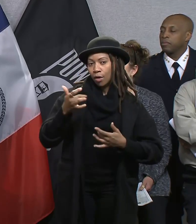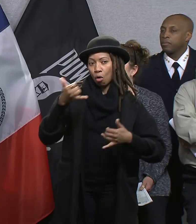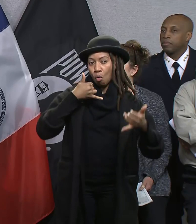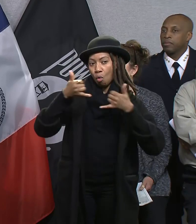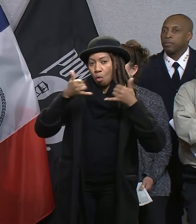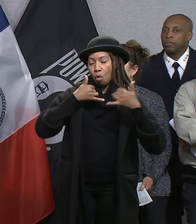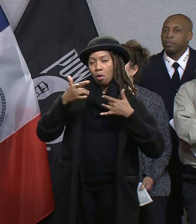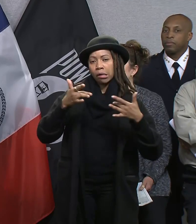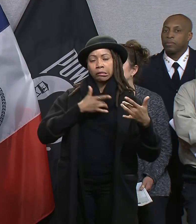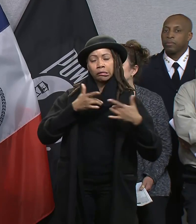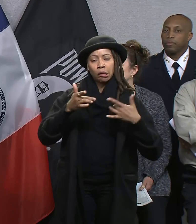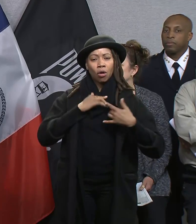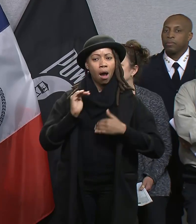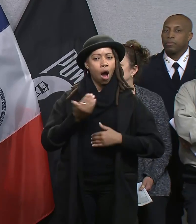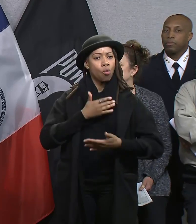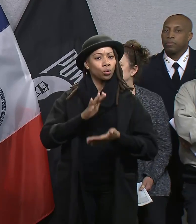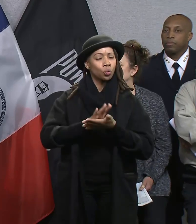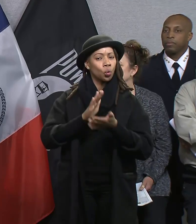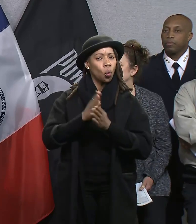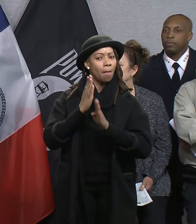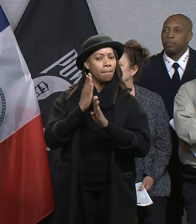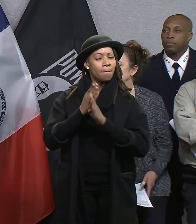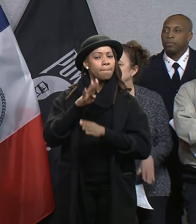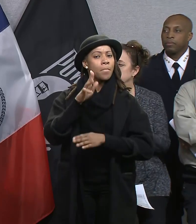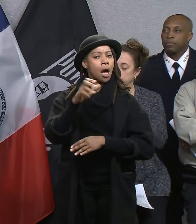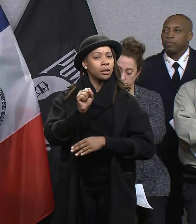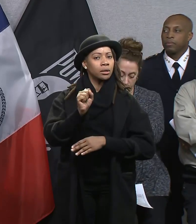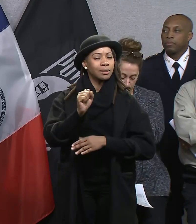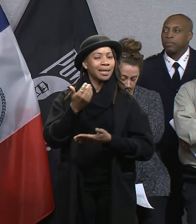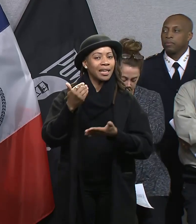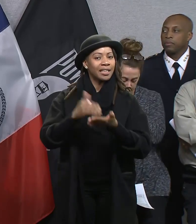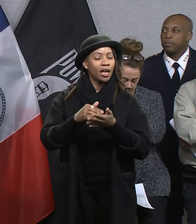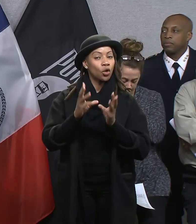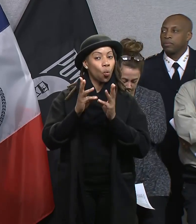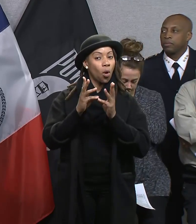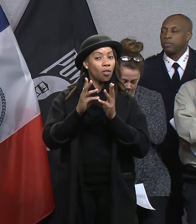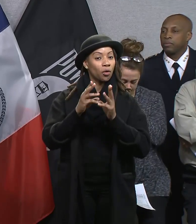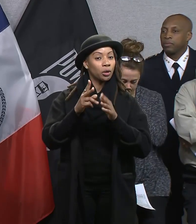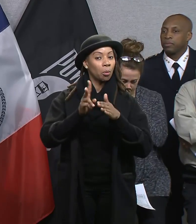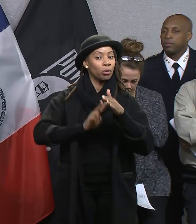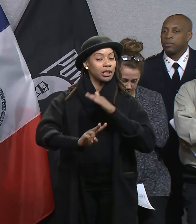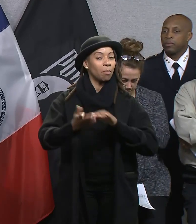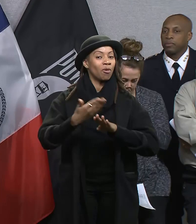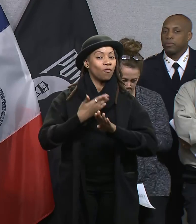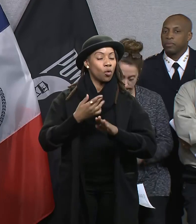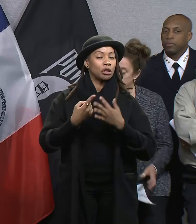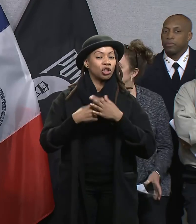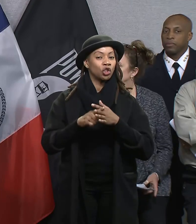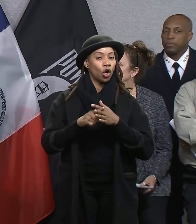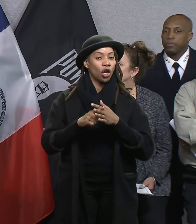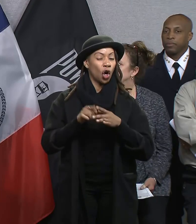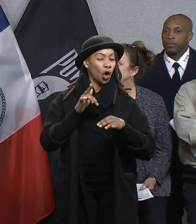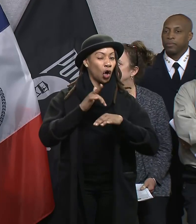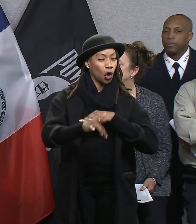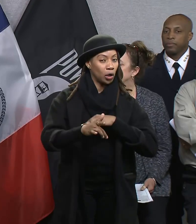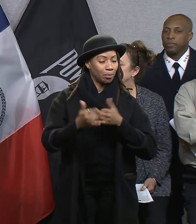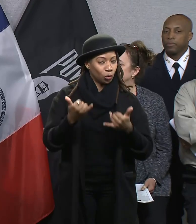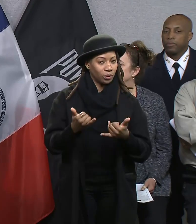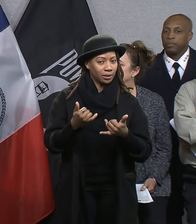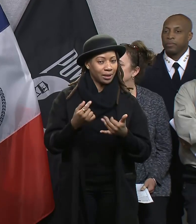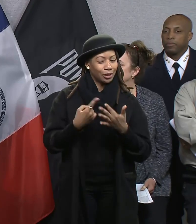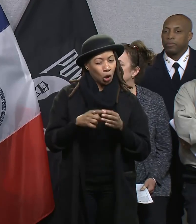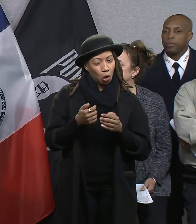SESSION, BUT